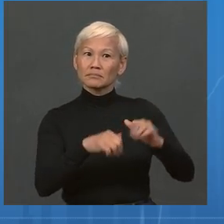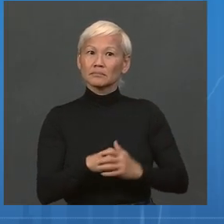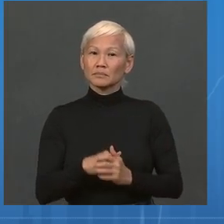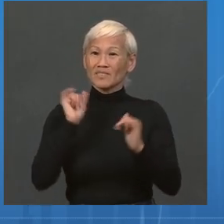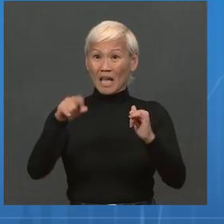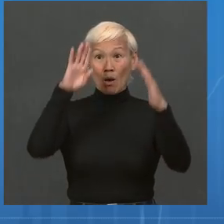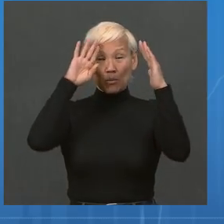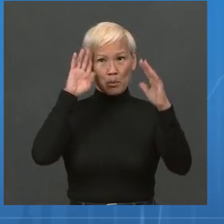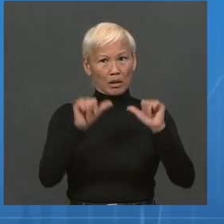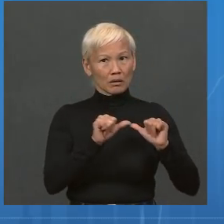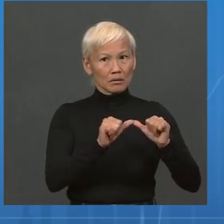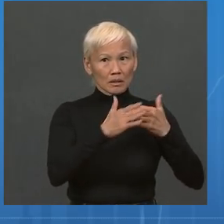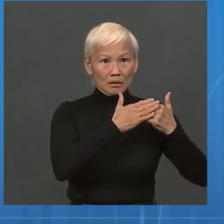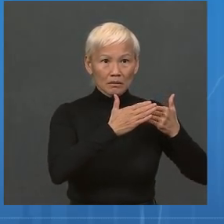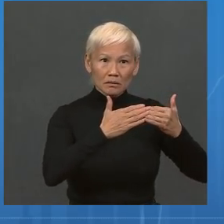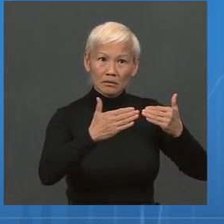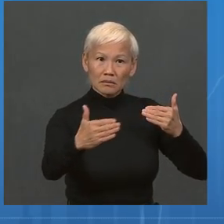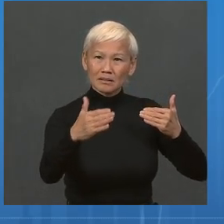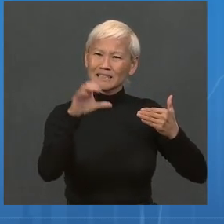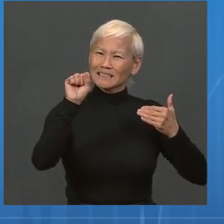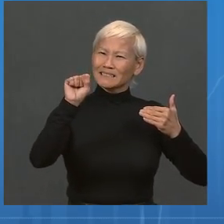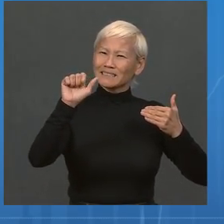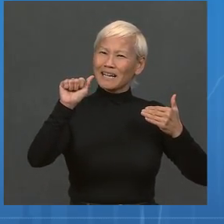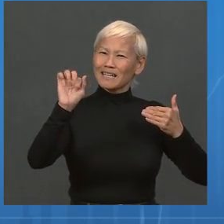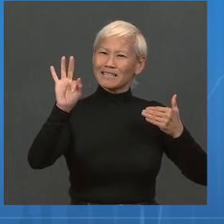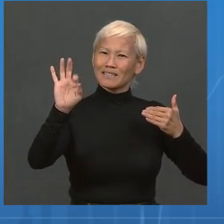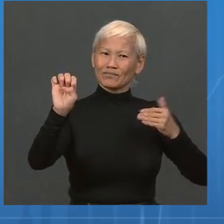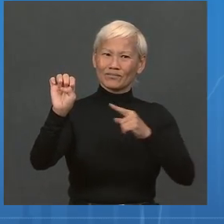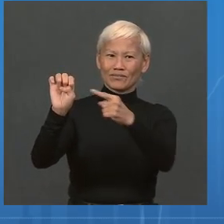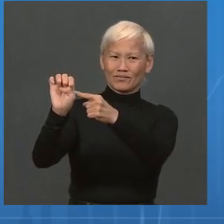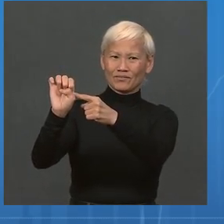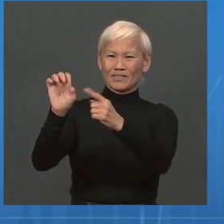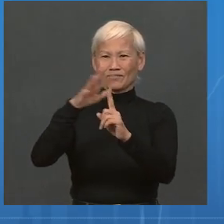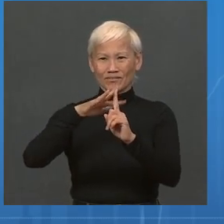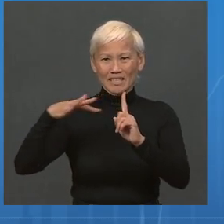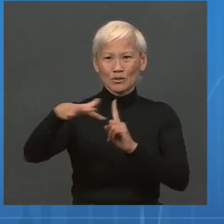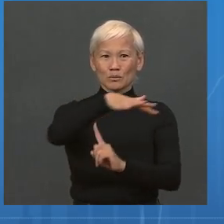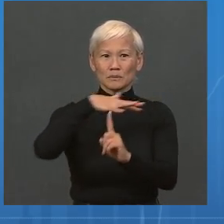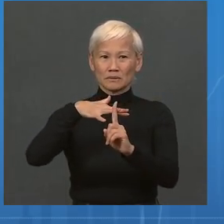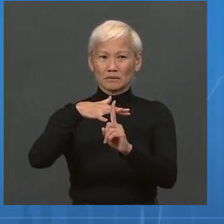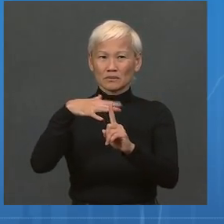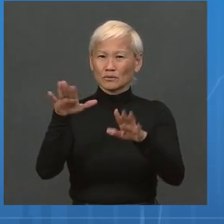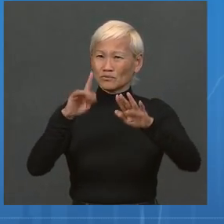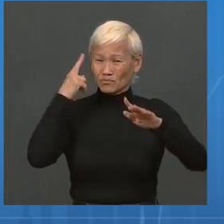a safe and enriching environment for all of our children. Beyond protection for our children,